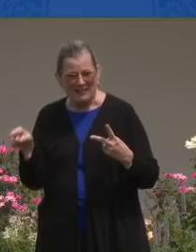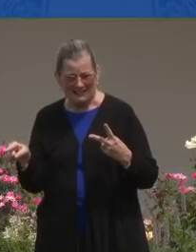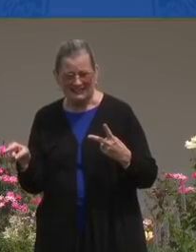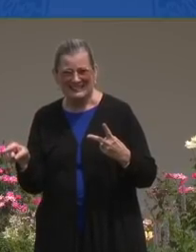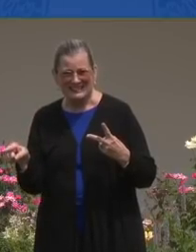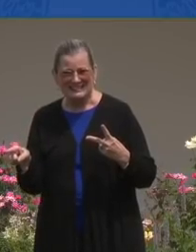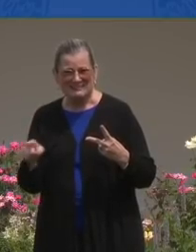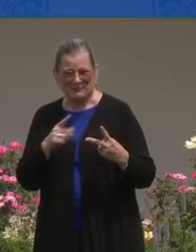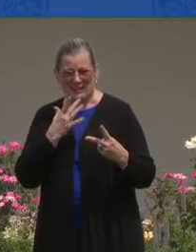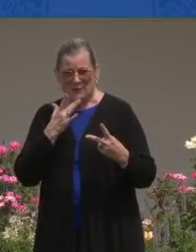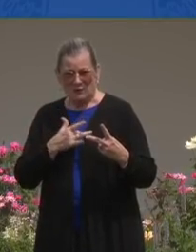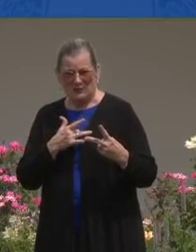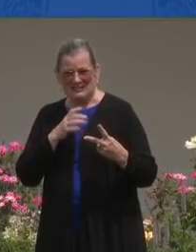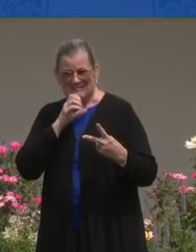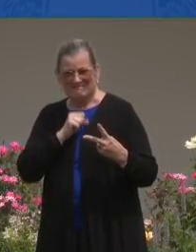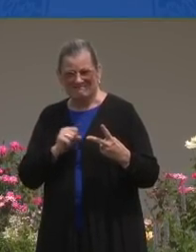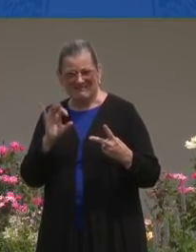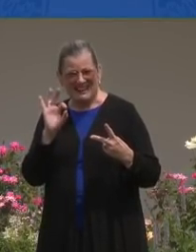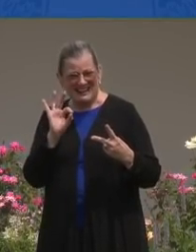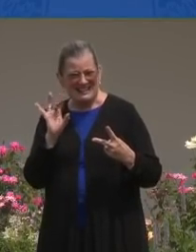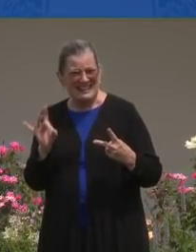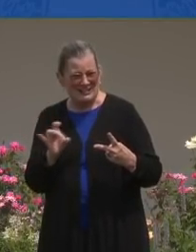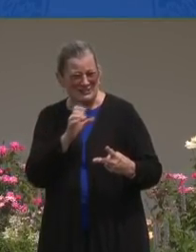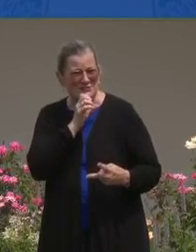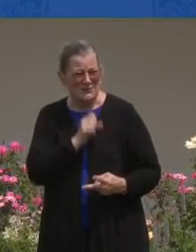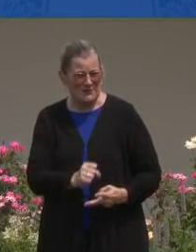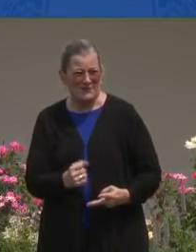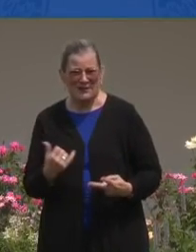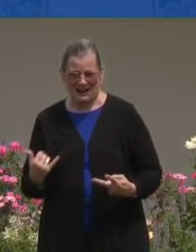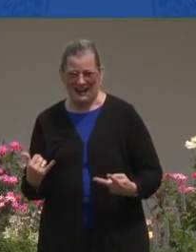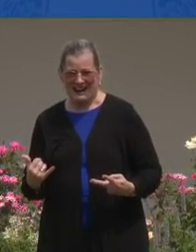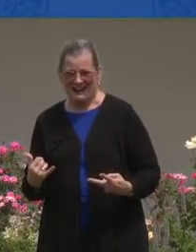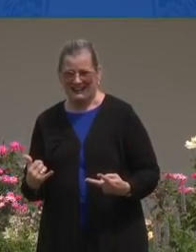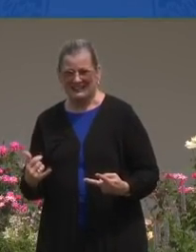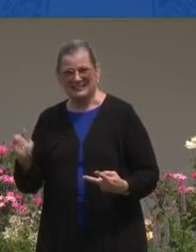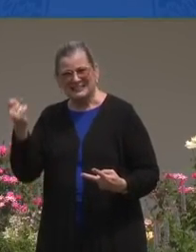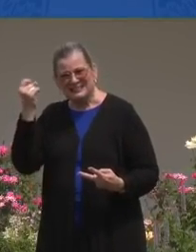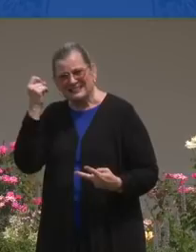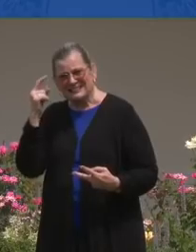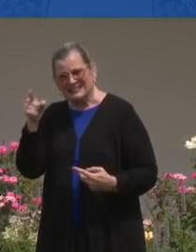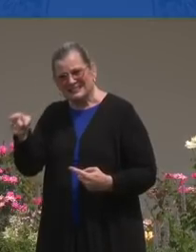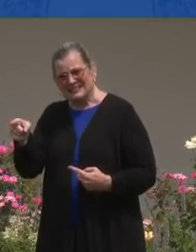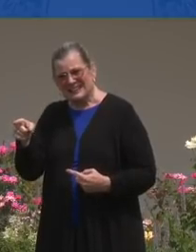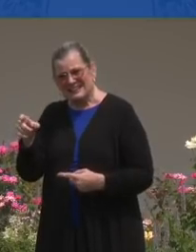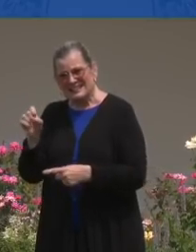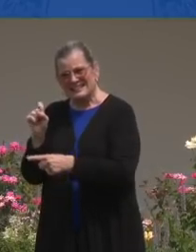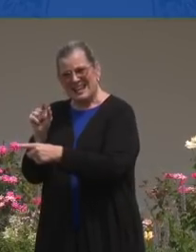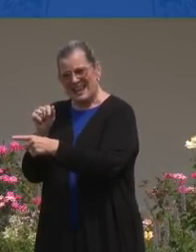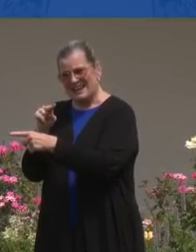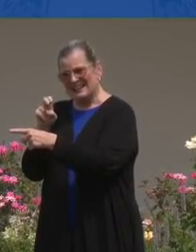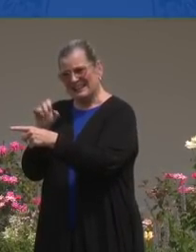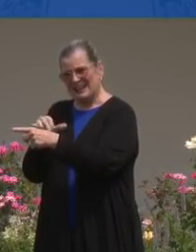House Majority Leader Steny Hoyer, others weren't able to join us today, but were instrumental in bringing this to life.